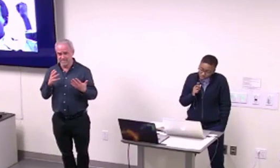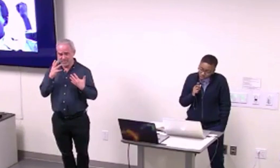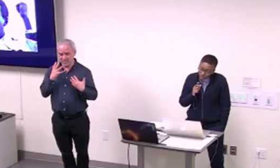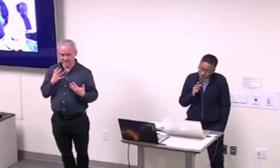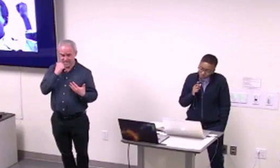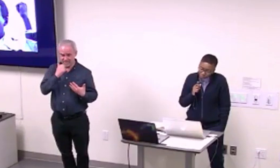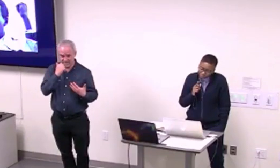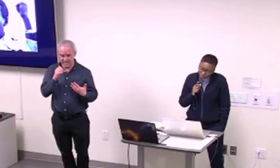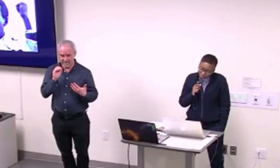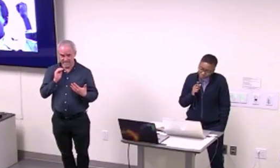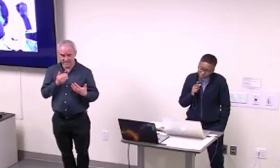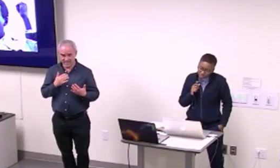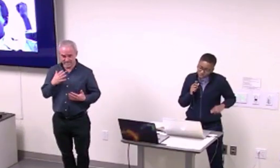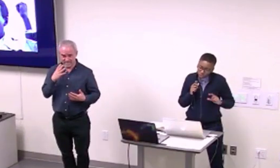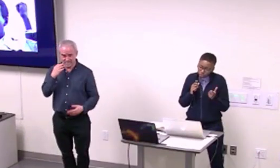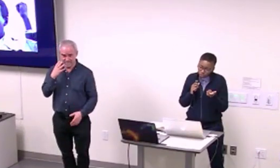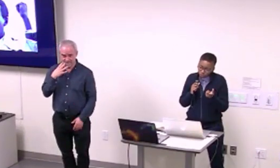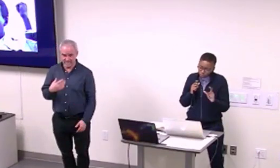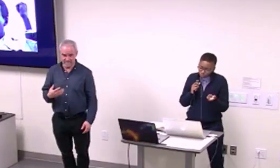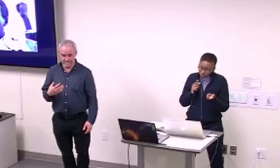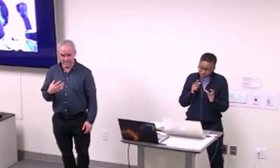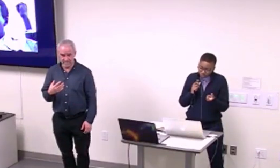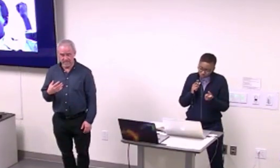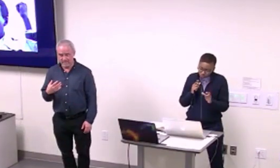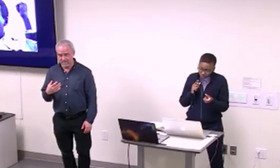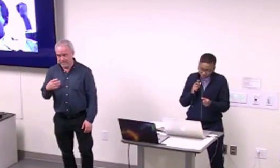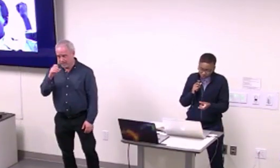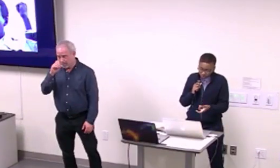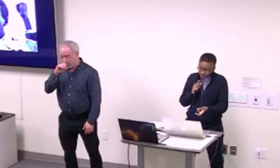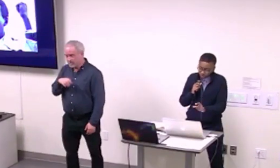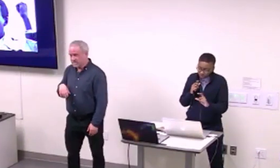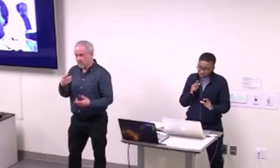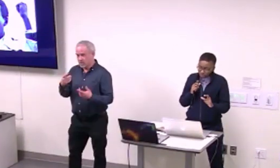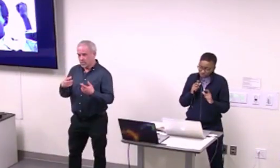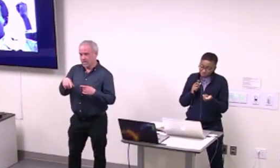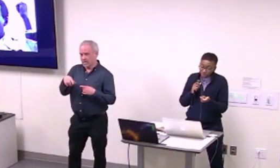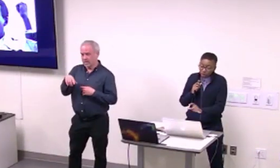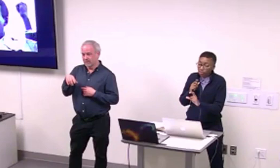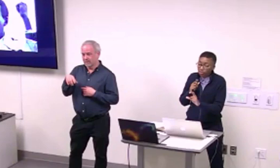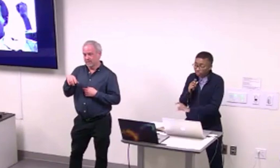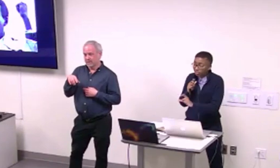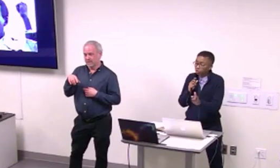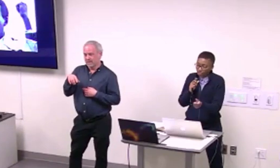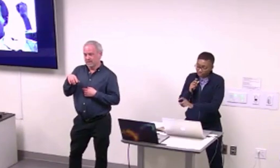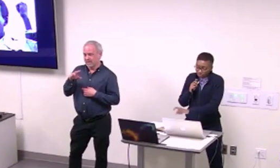And so we, when Kwame Ture talks about this power to lynch or kill me.